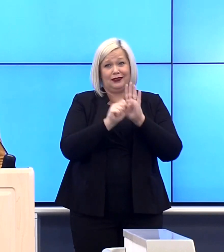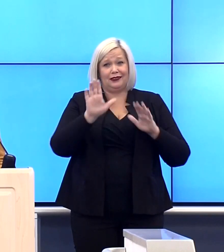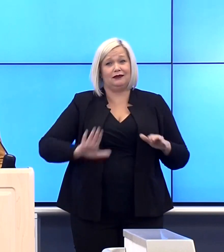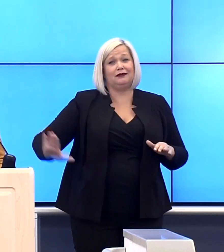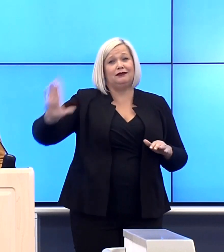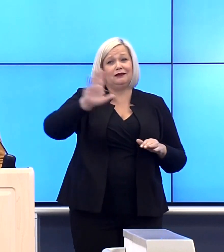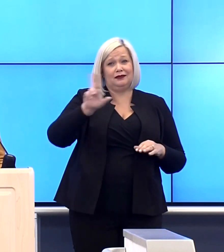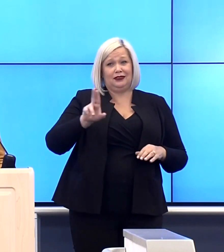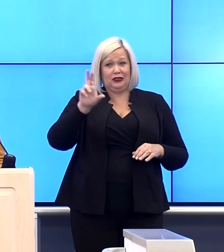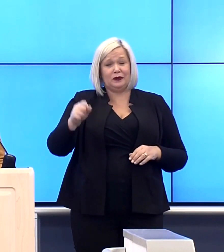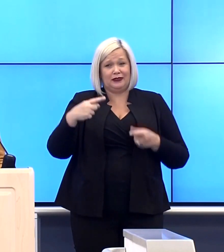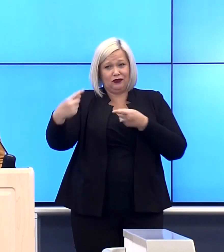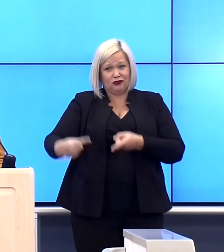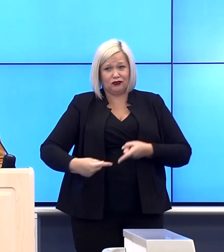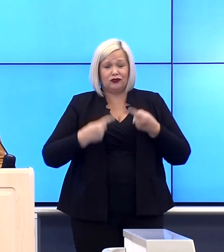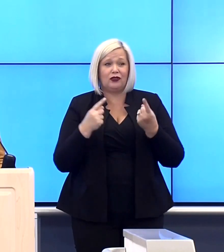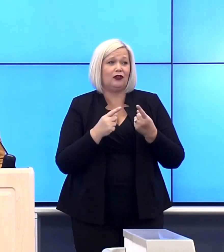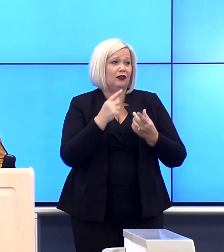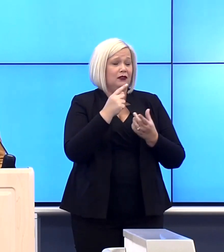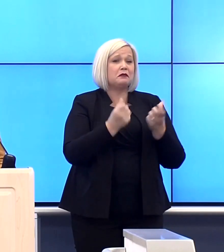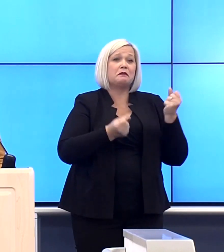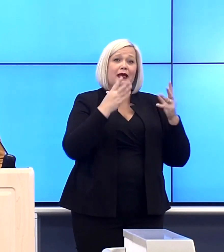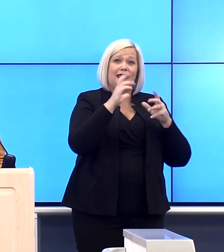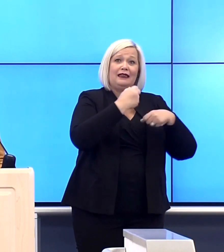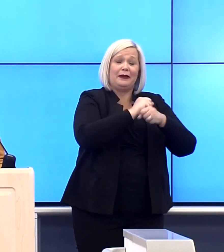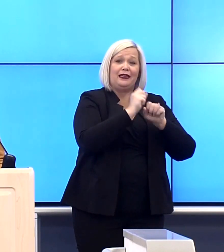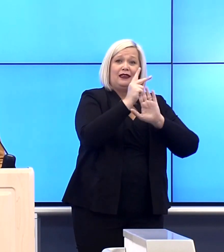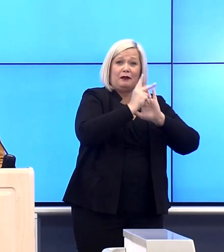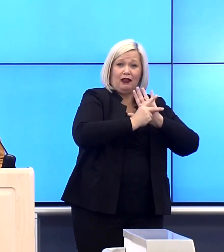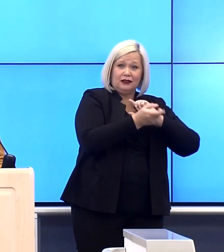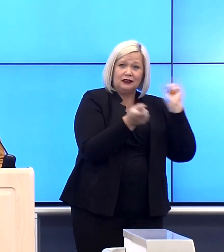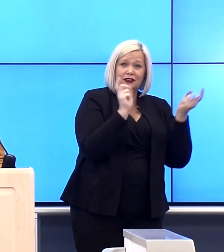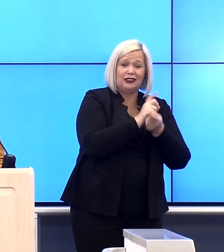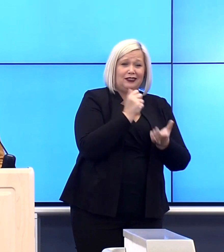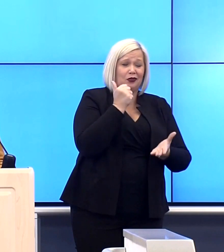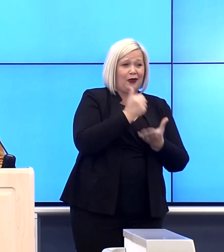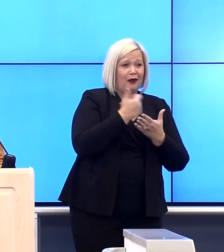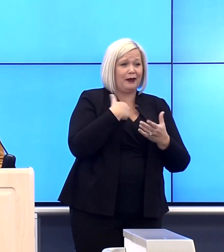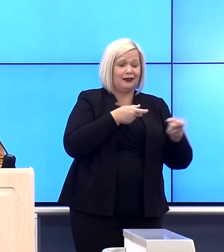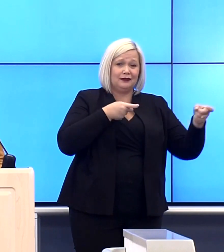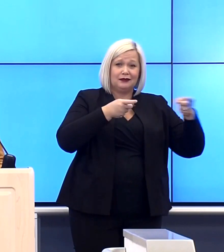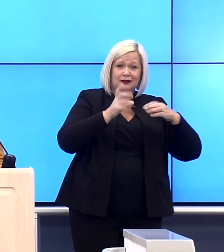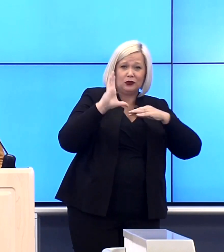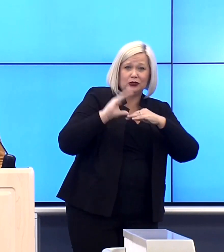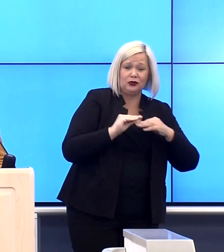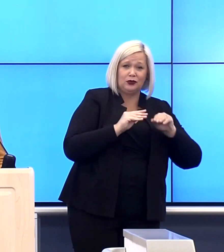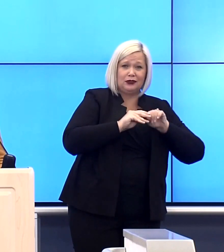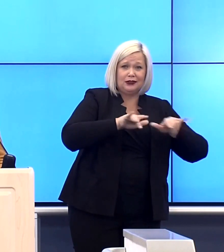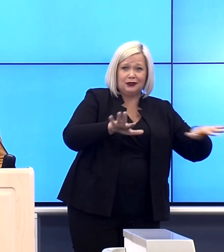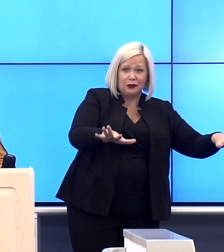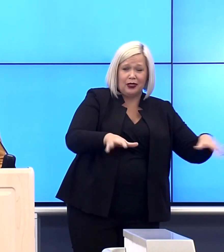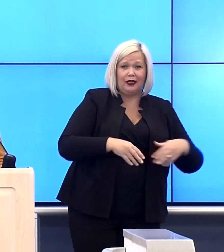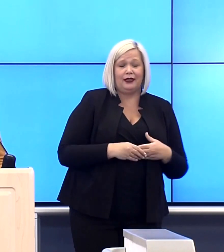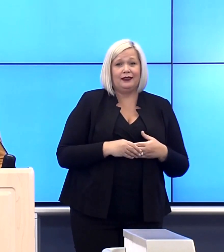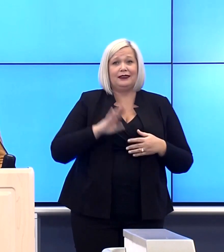IS NOT UNIQUE TO MICHIGAN. EVERY STATE IN THE NATION IS EVERY STATE IN THE NATION IS CONFRONTING THIS. CONFRONTING THIS. MANY ARE MAKING POLICY CHANGES MANY ARE MAKING POLICY CHANGES AS WE ARE, TO TRY TO GET OUR AS WE ARE, TO TRY TO GET OUR ARMS AROUND THE SPREAD THAT WE